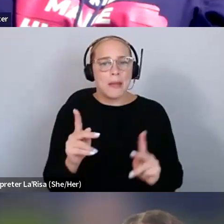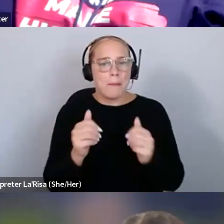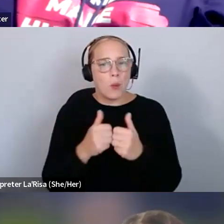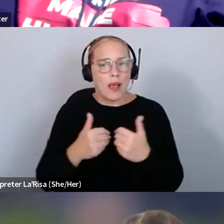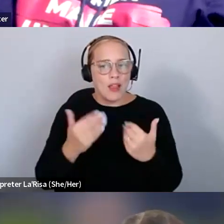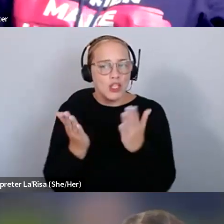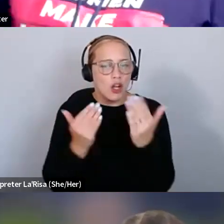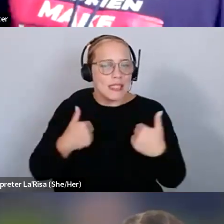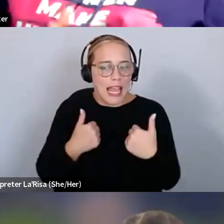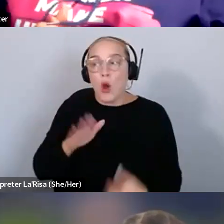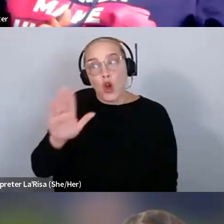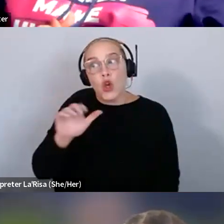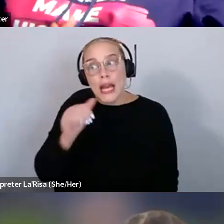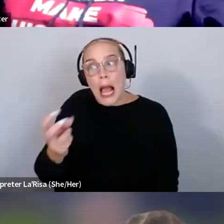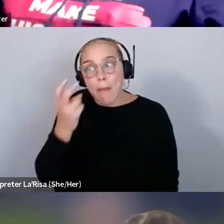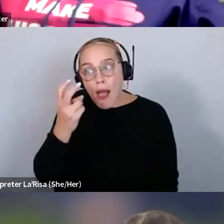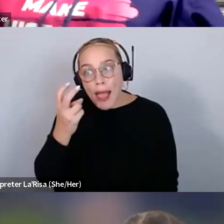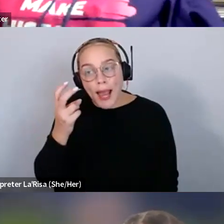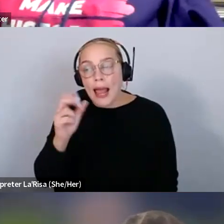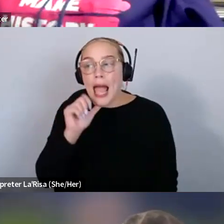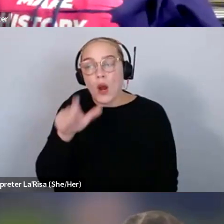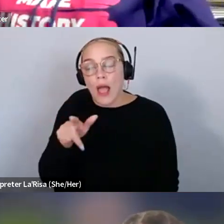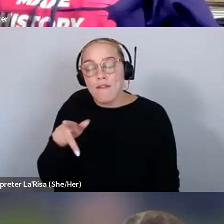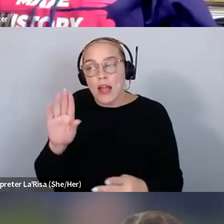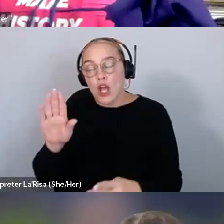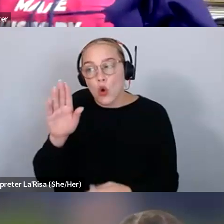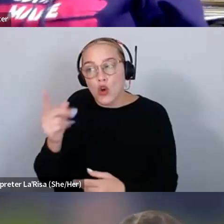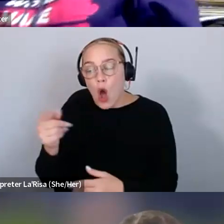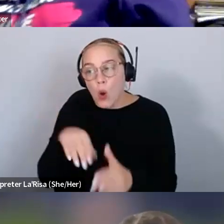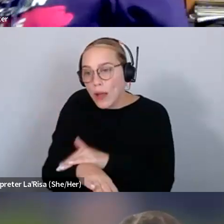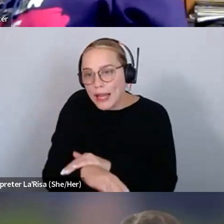disabilities. This is very much like businesses telling people with